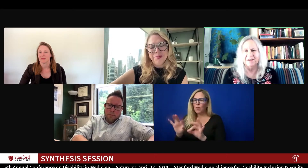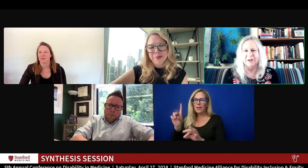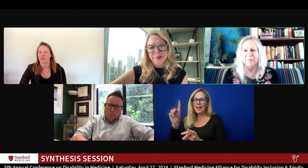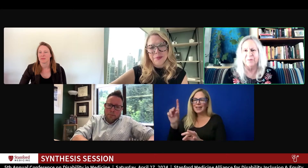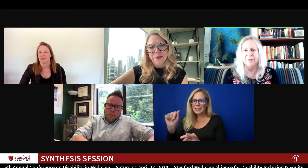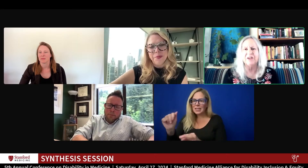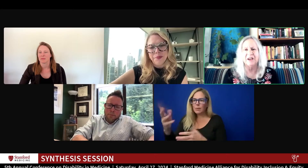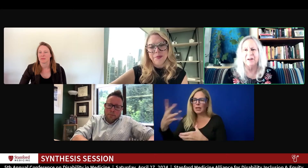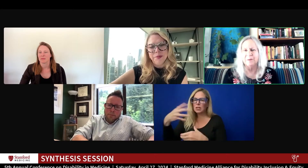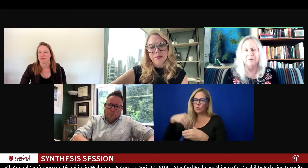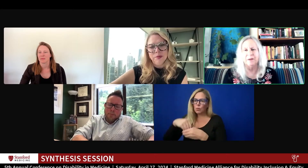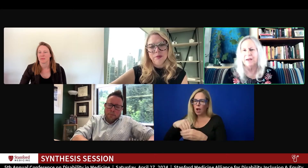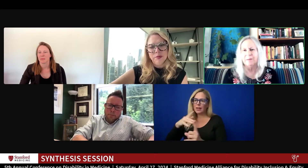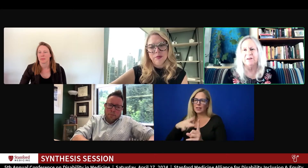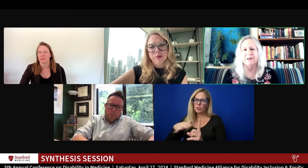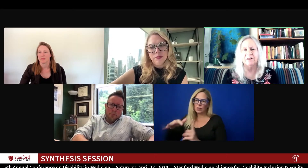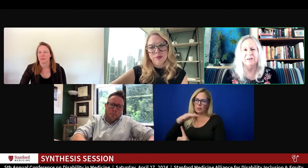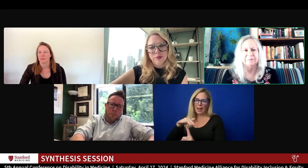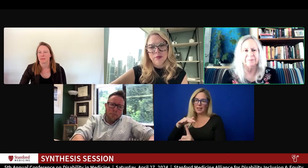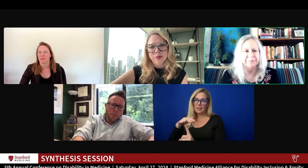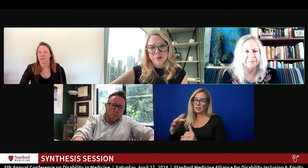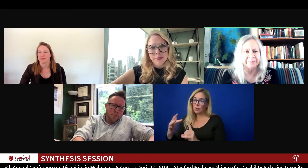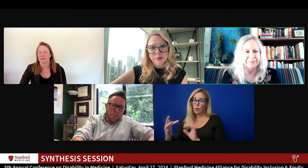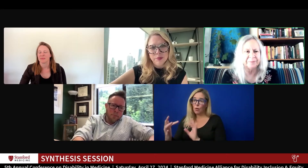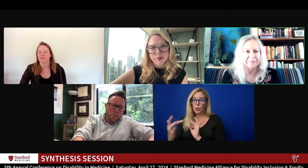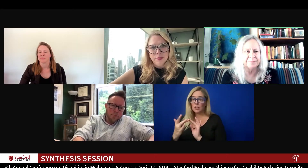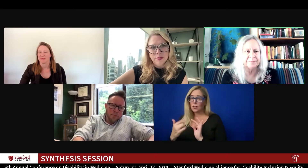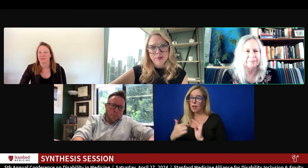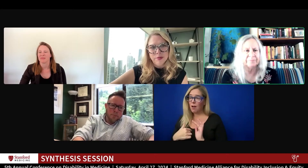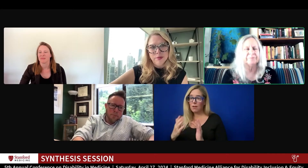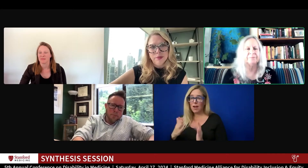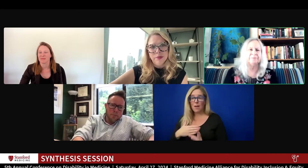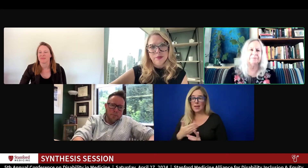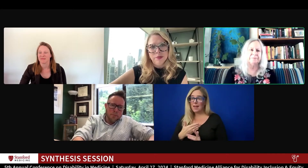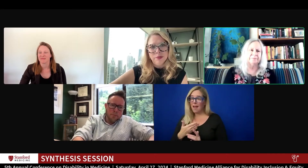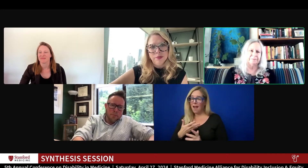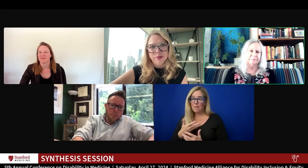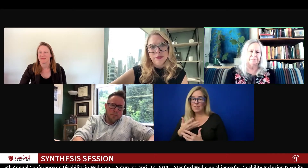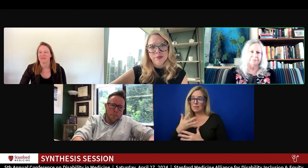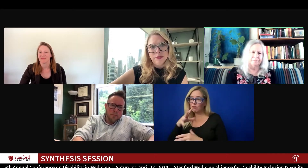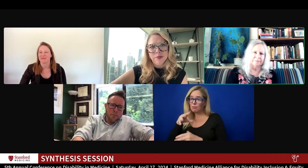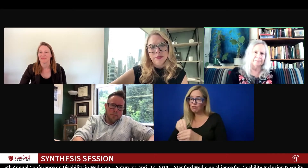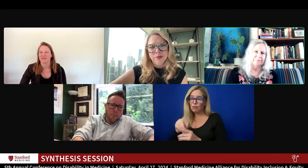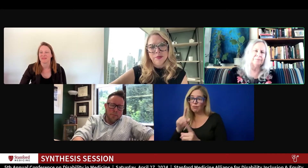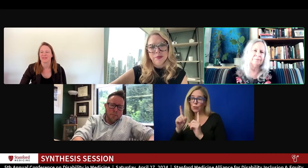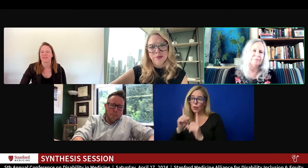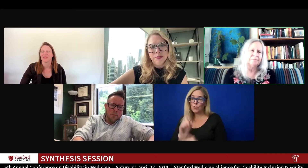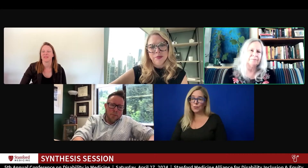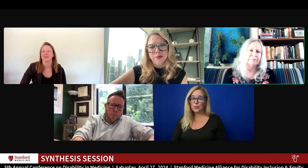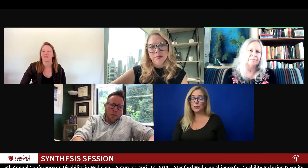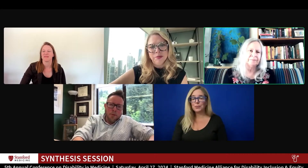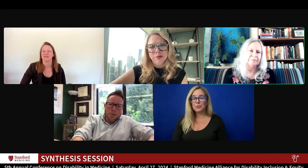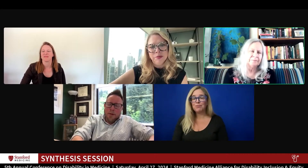so reach out and be really happy to talk to you.